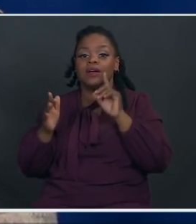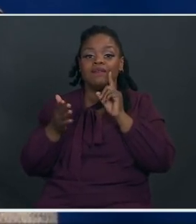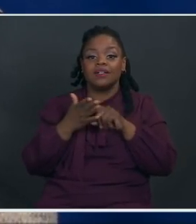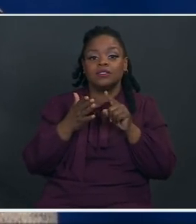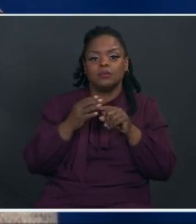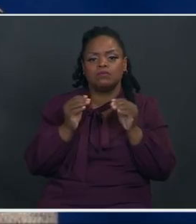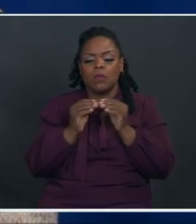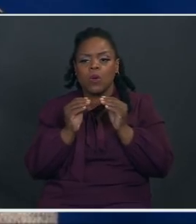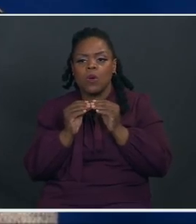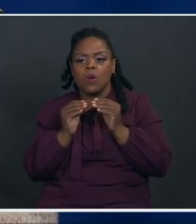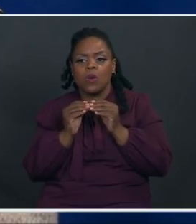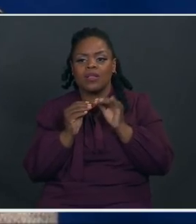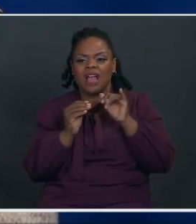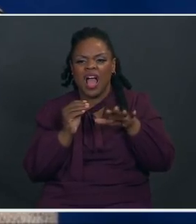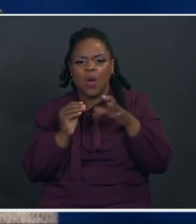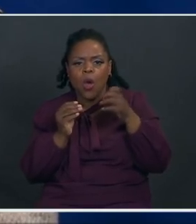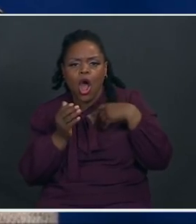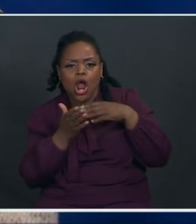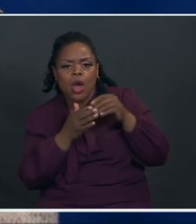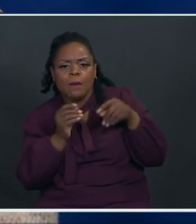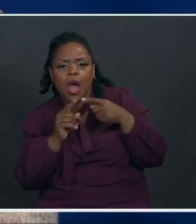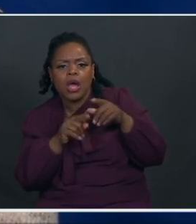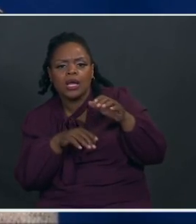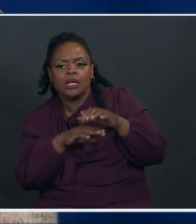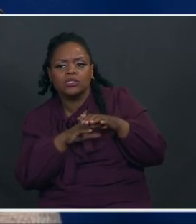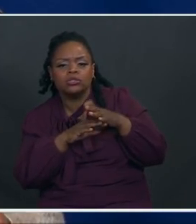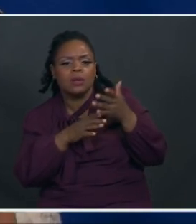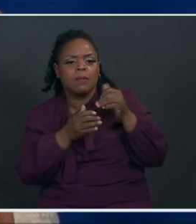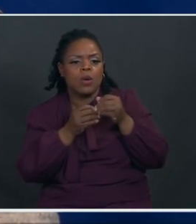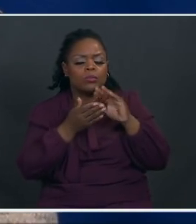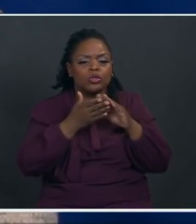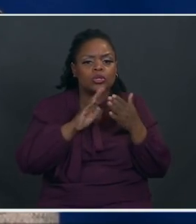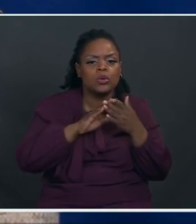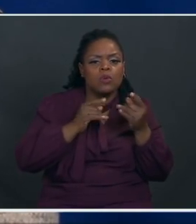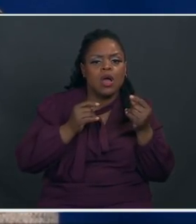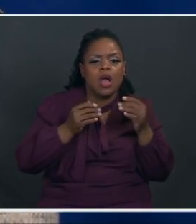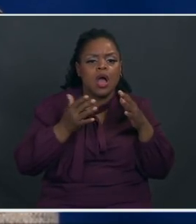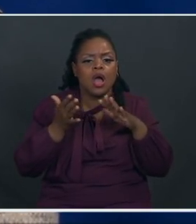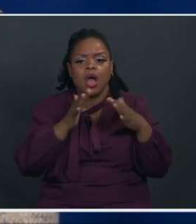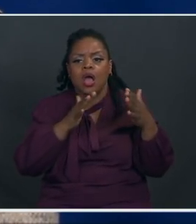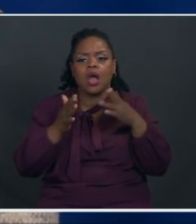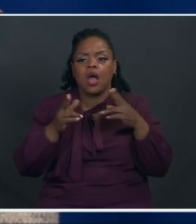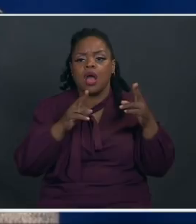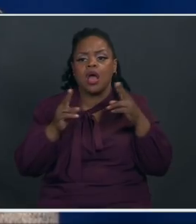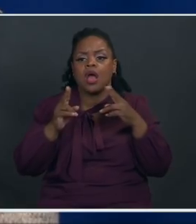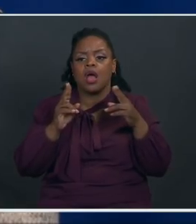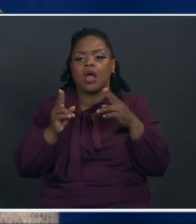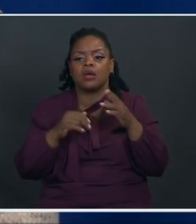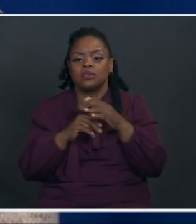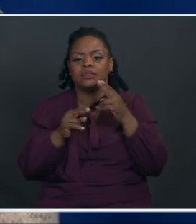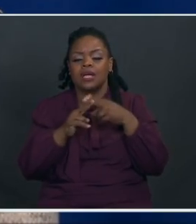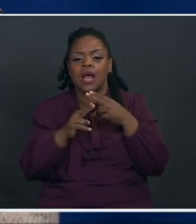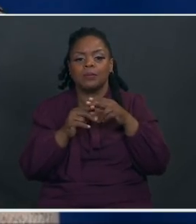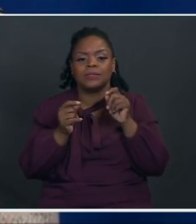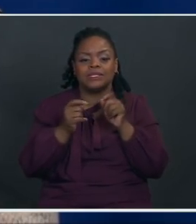and communities as metrics and ways to track as well. And we're building our equity dashboard right now.